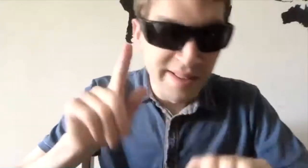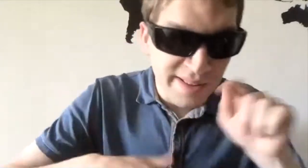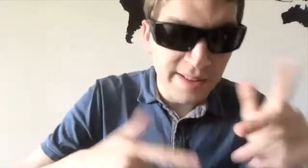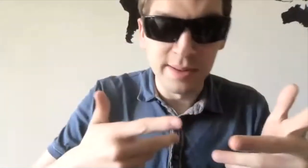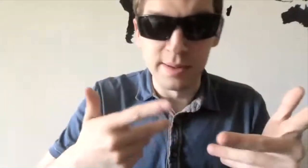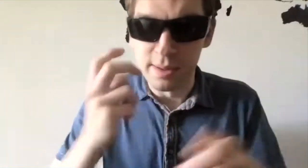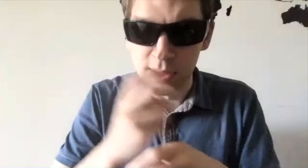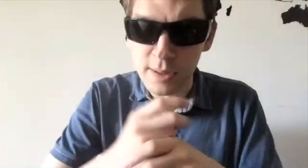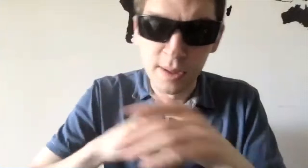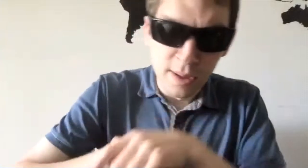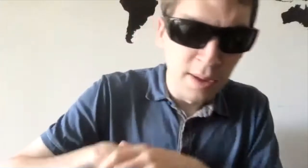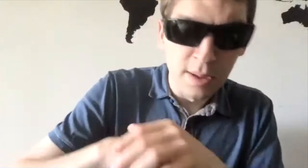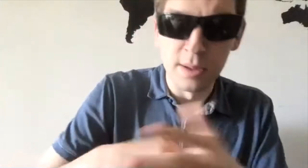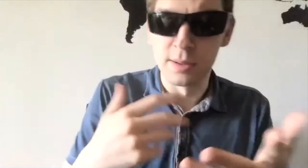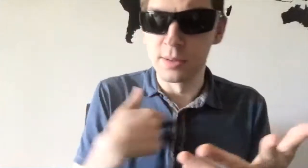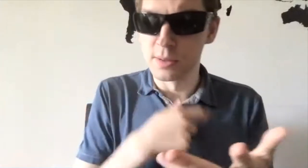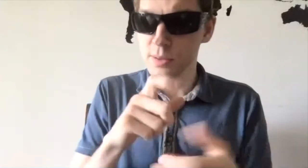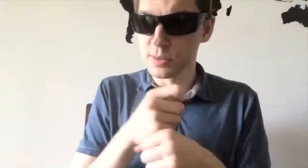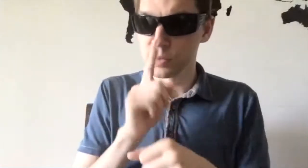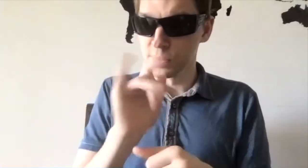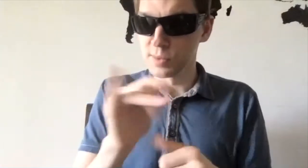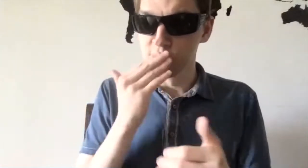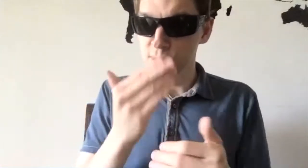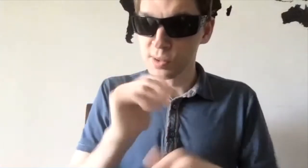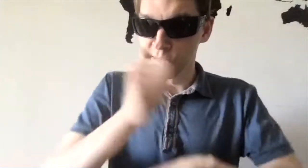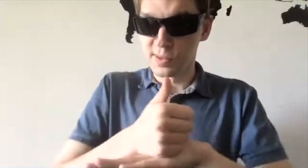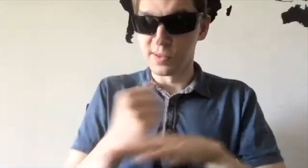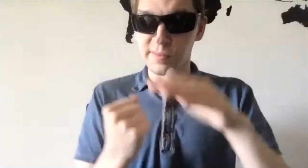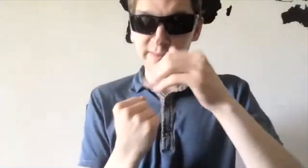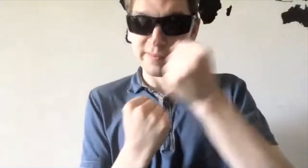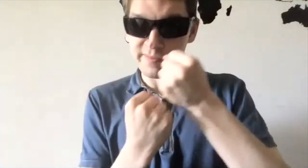burdened or you don't become tired easily.